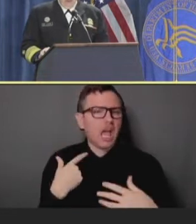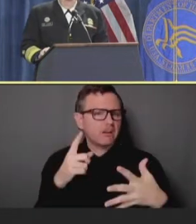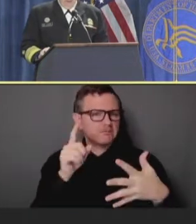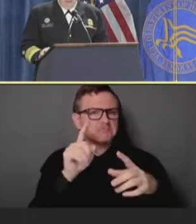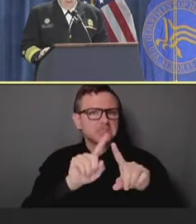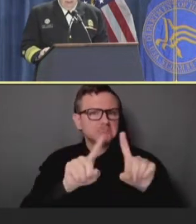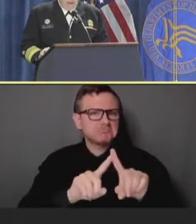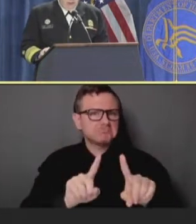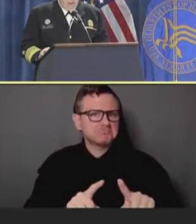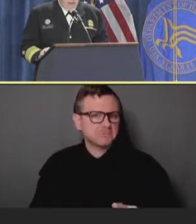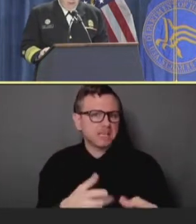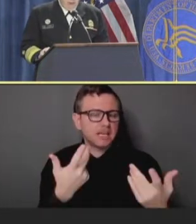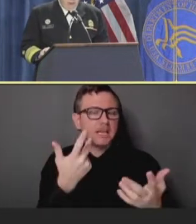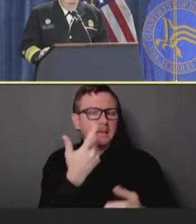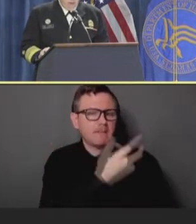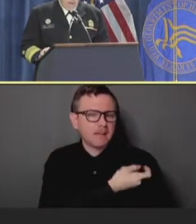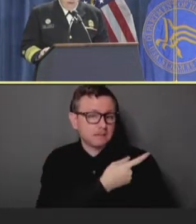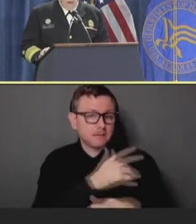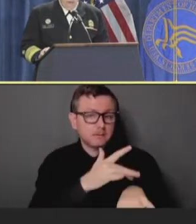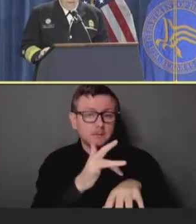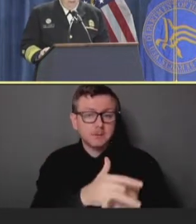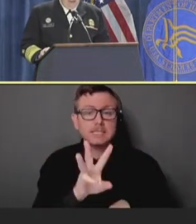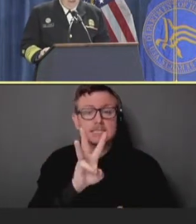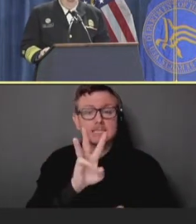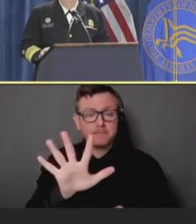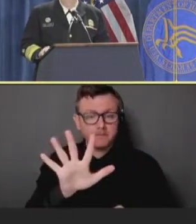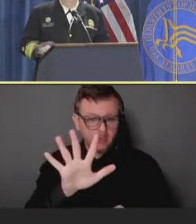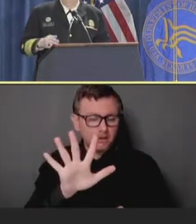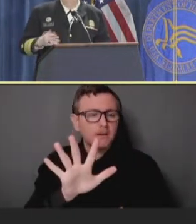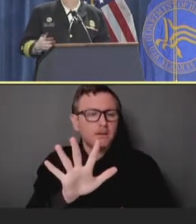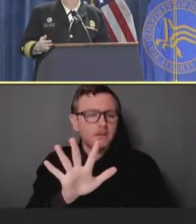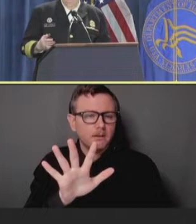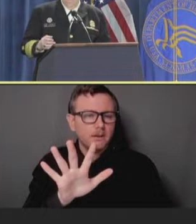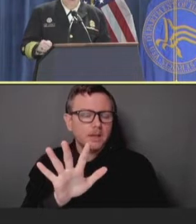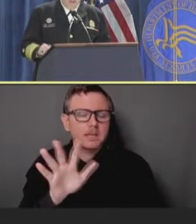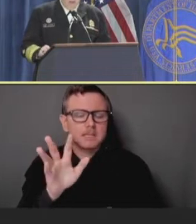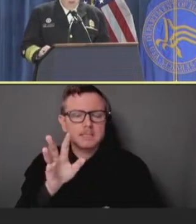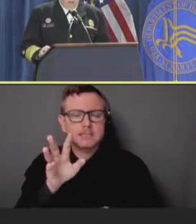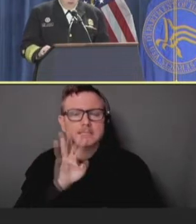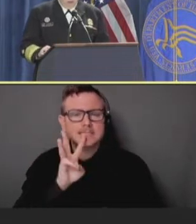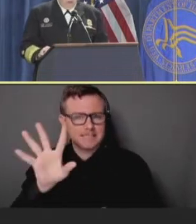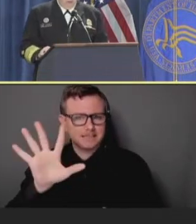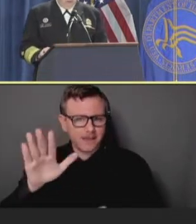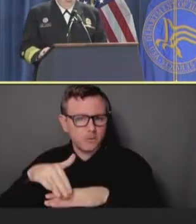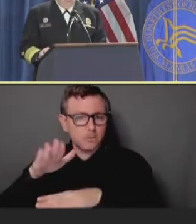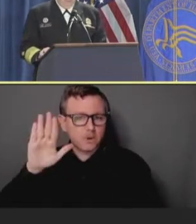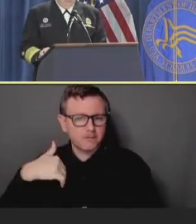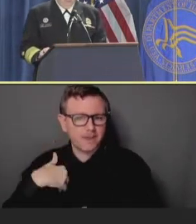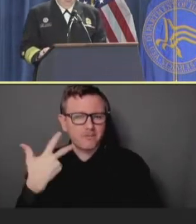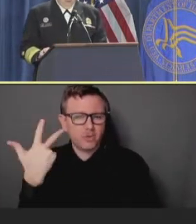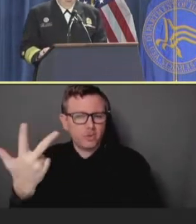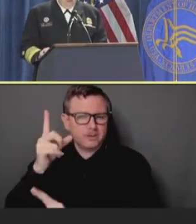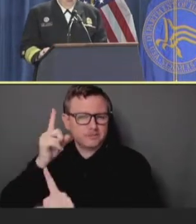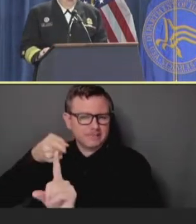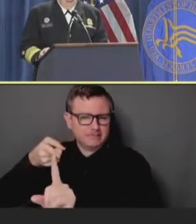If you are 65 years of age or older, there are three vaccines that are specifically recommended for you this season.